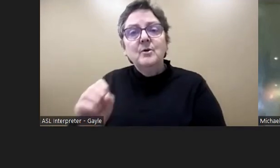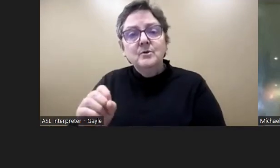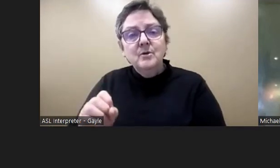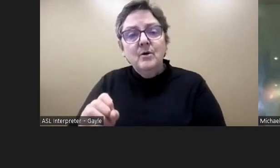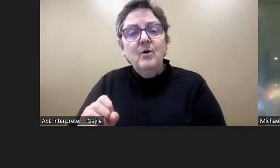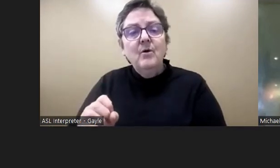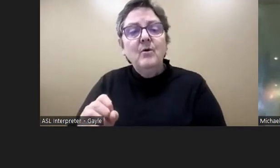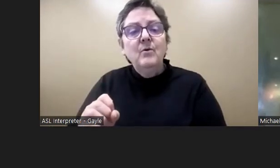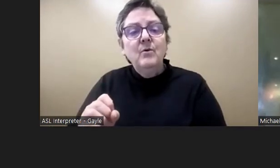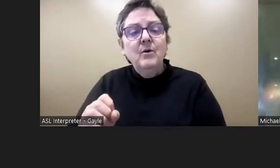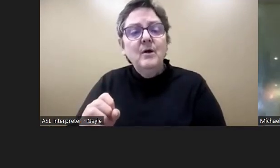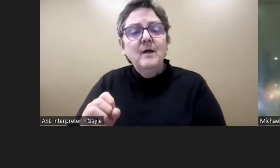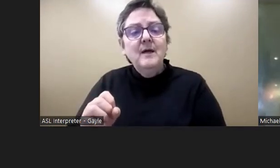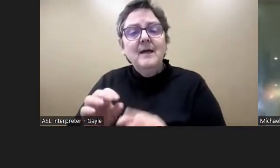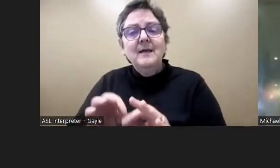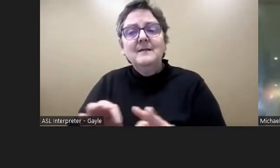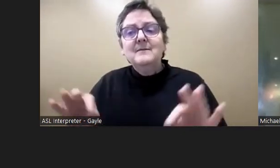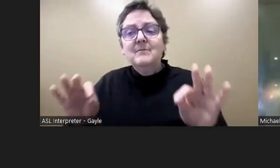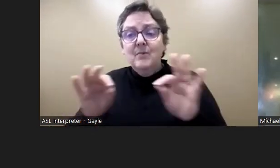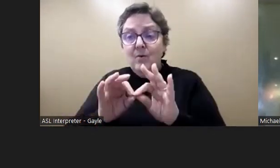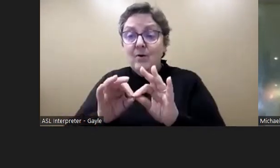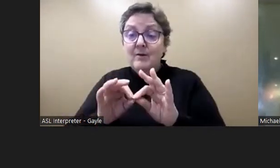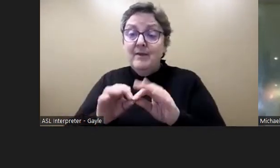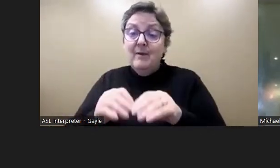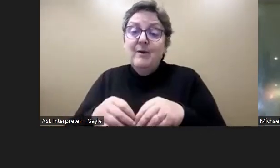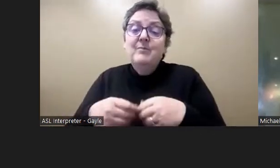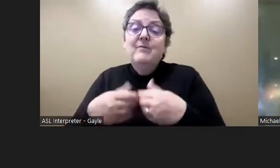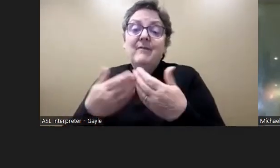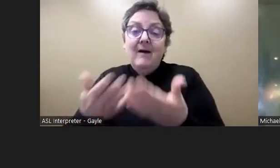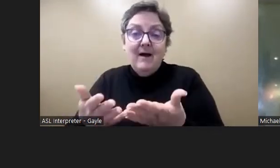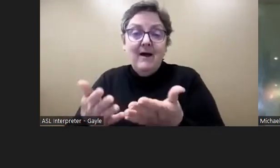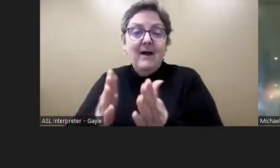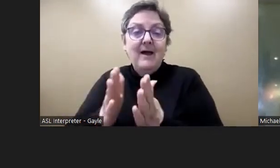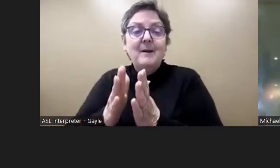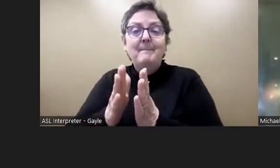so that students can actually have access to this books.